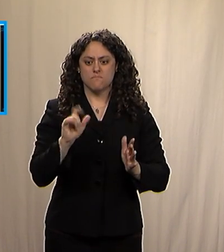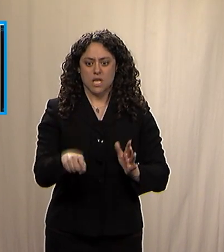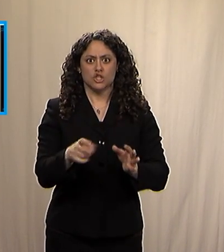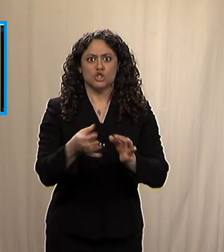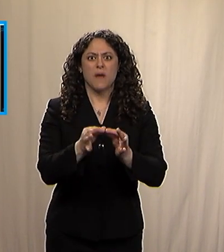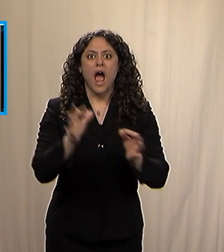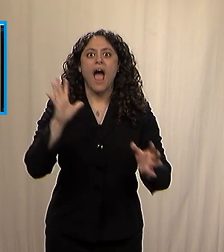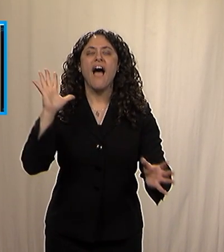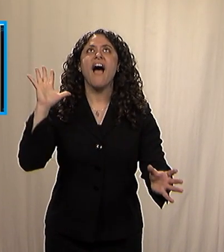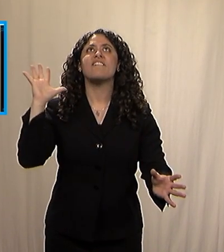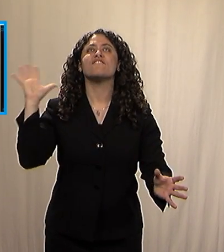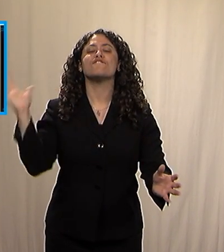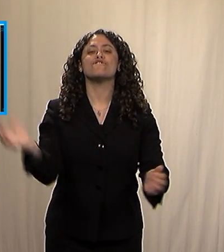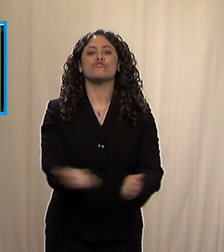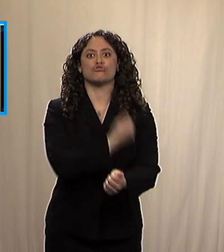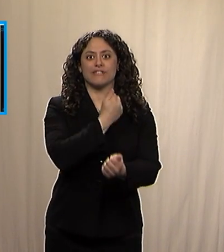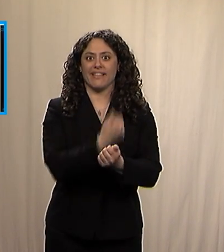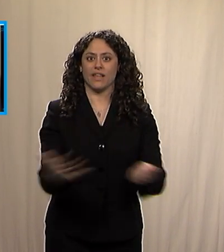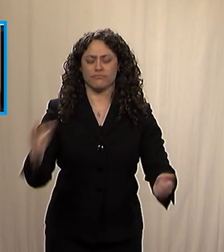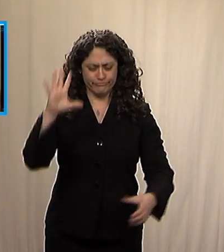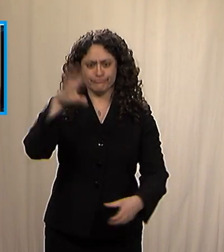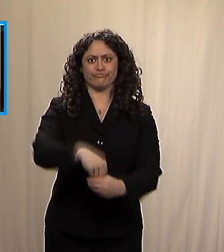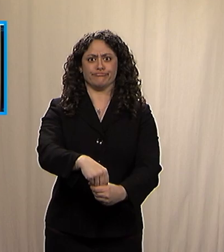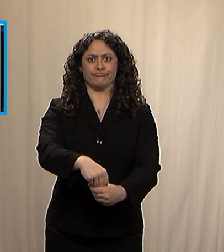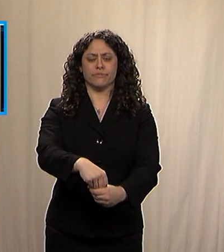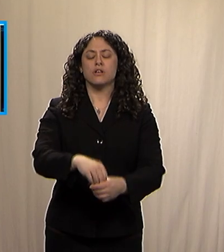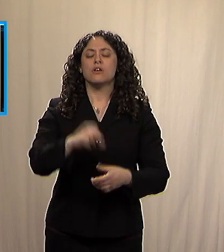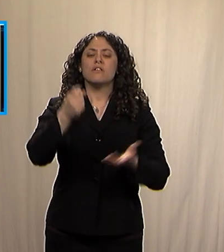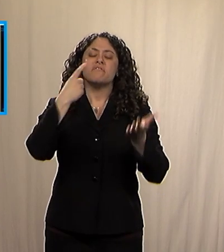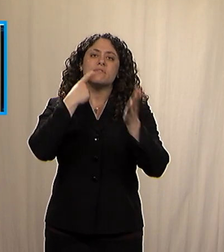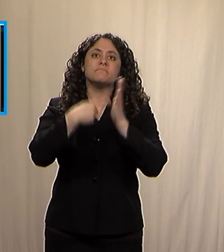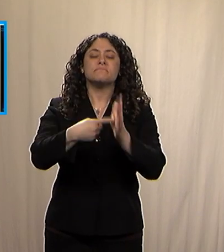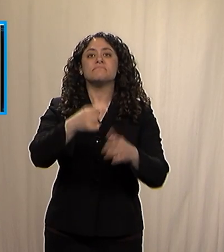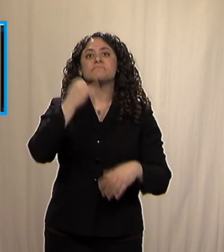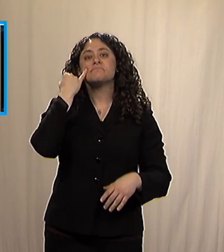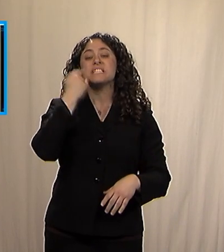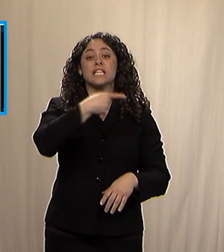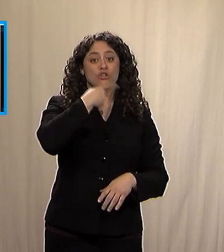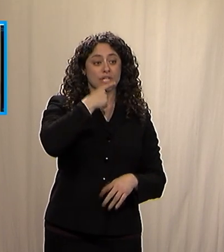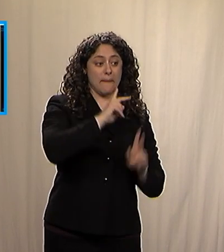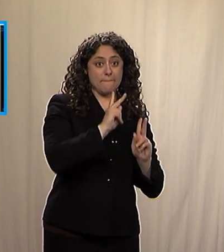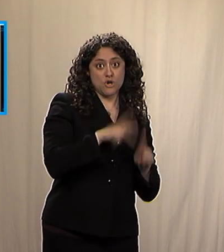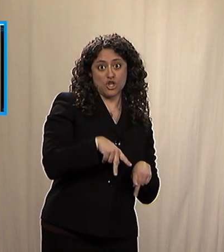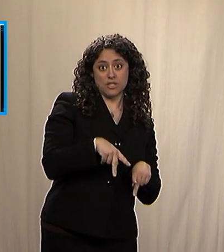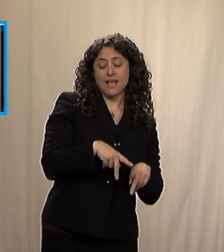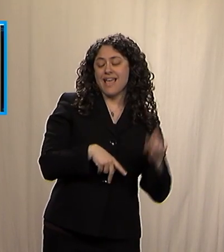For example, if a hearing person during an interview is asking the deaf person how many children do you have.